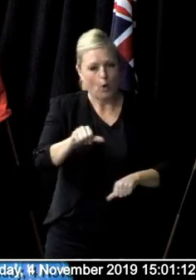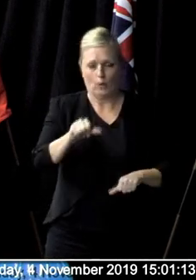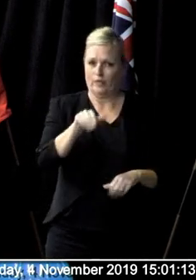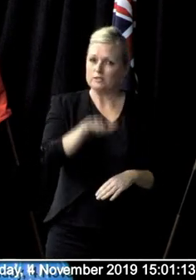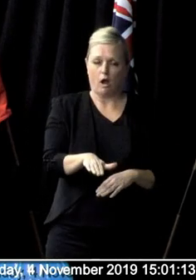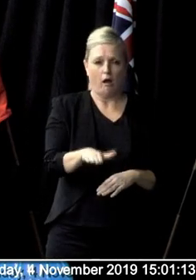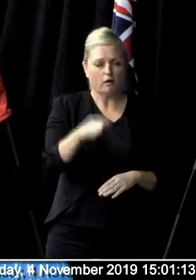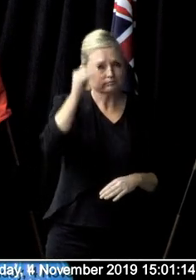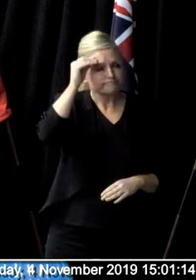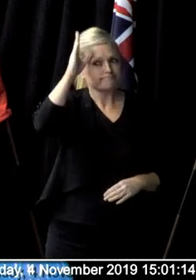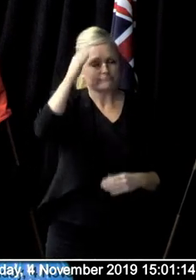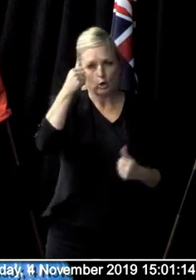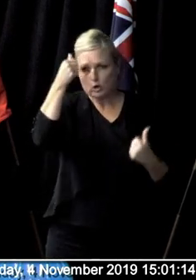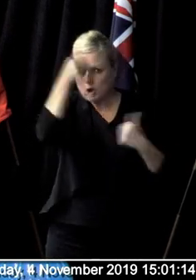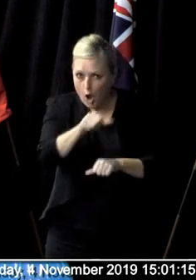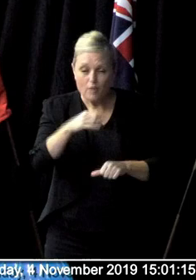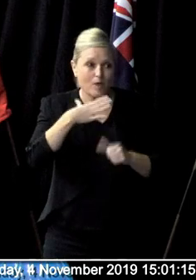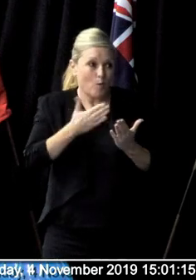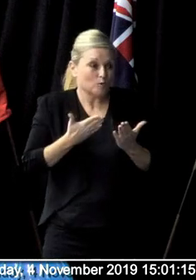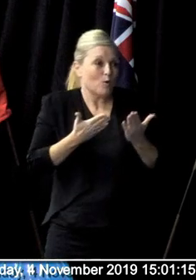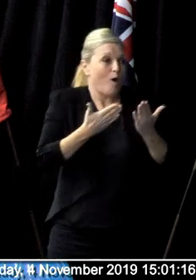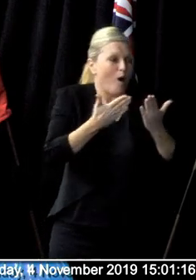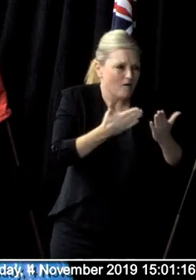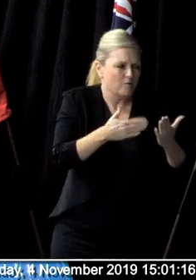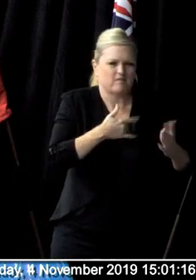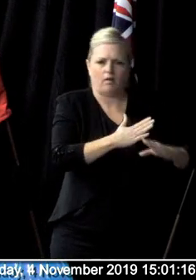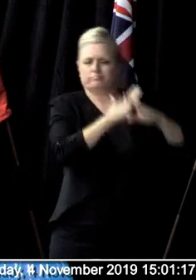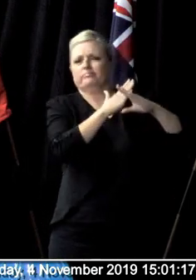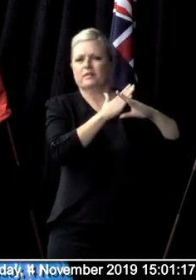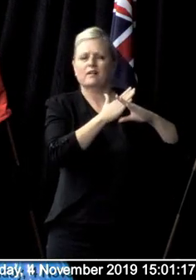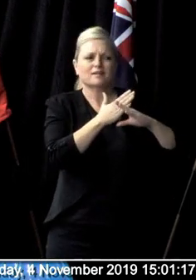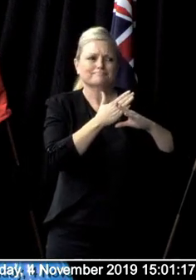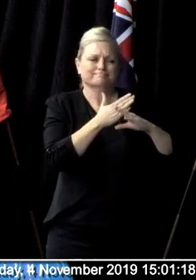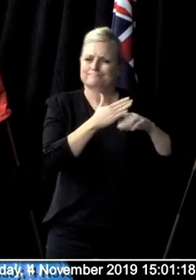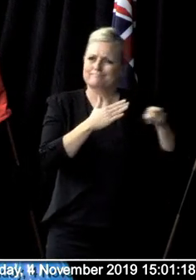Their recommendations for inclusion is not taken into account.